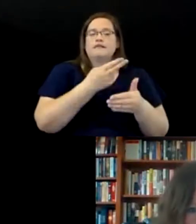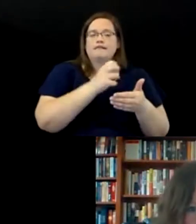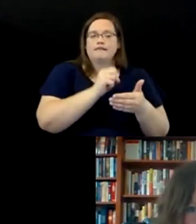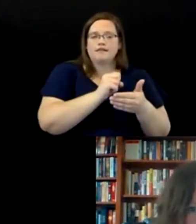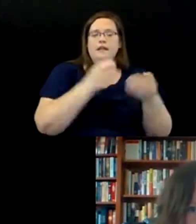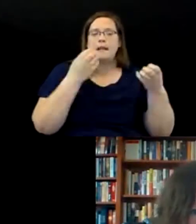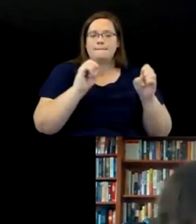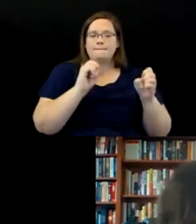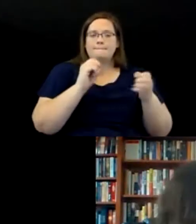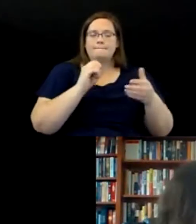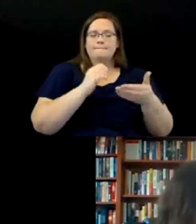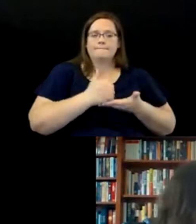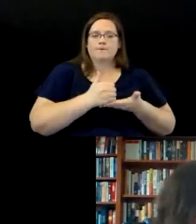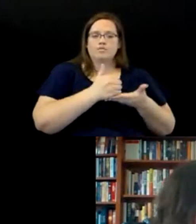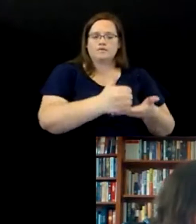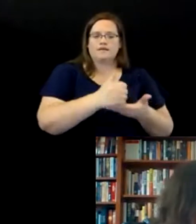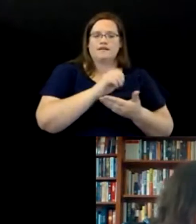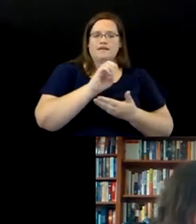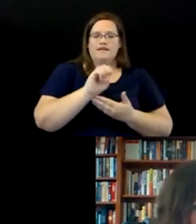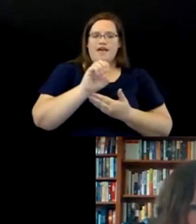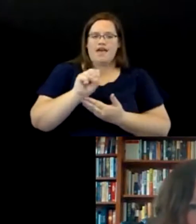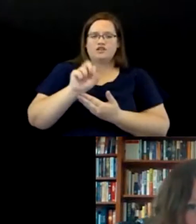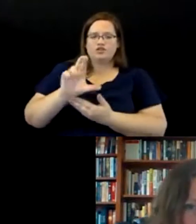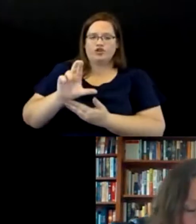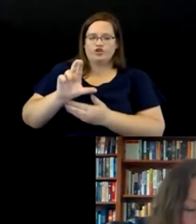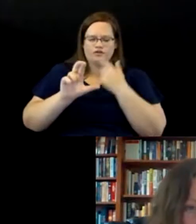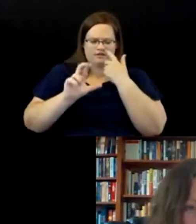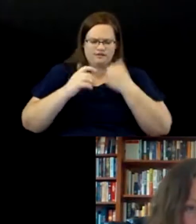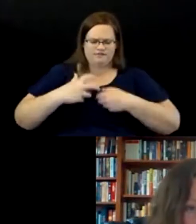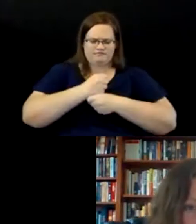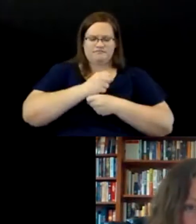, ESSER, is I think how that act is